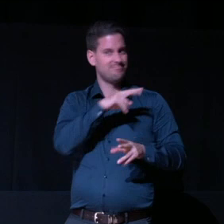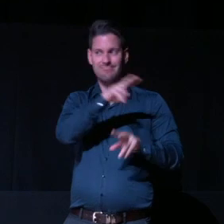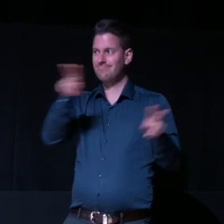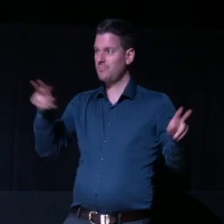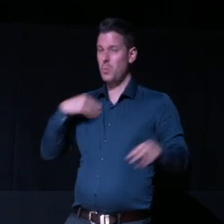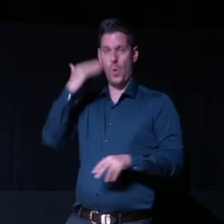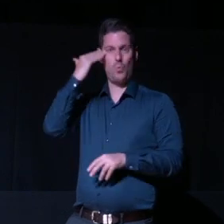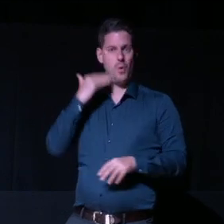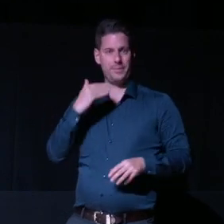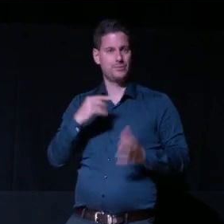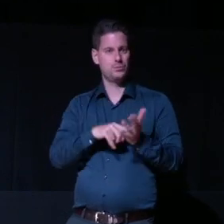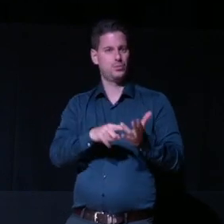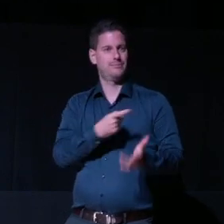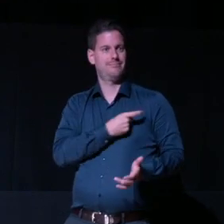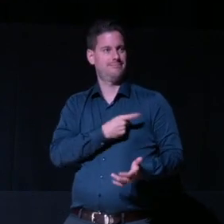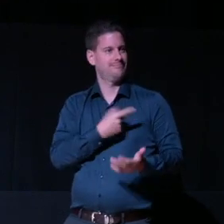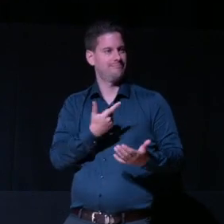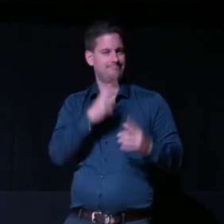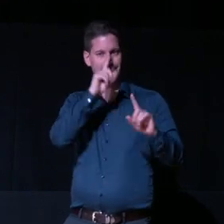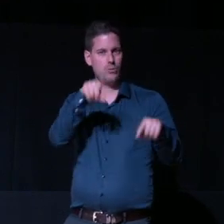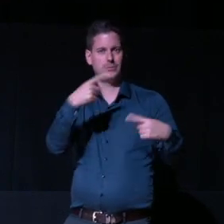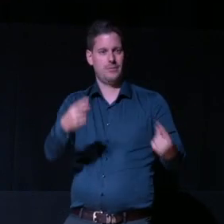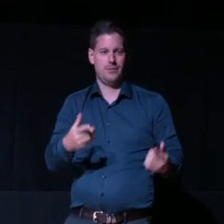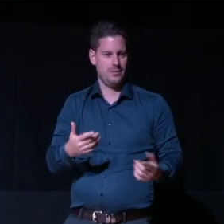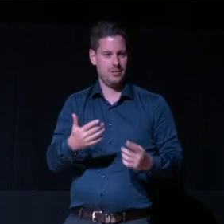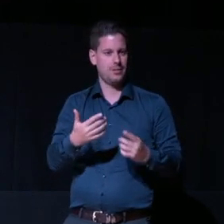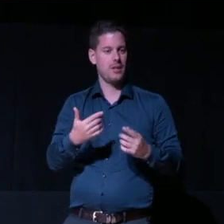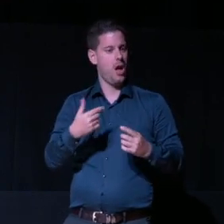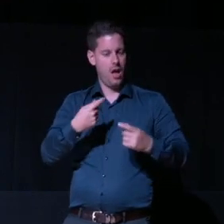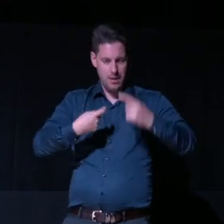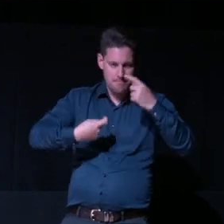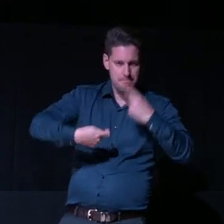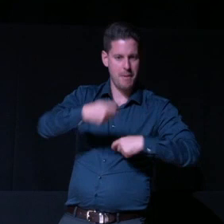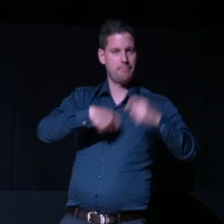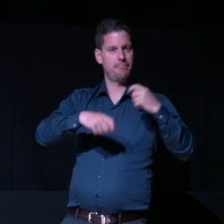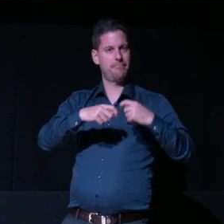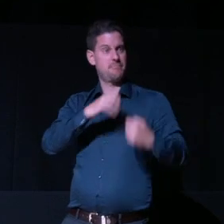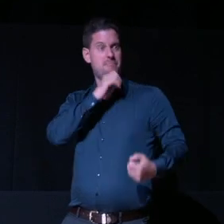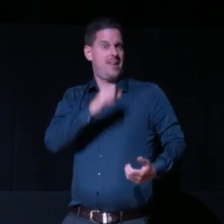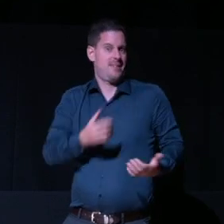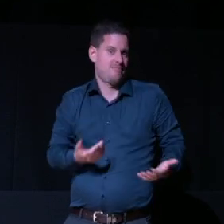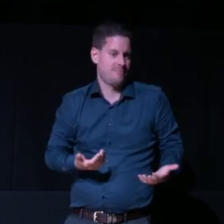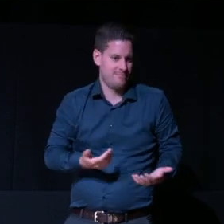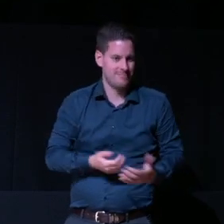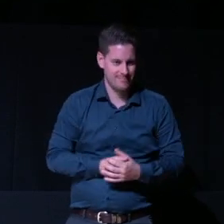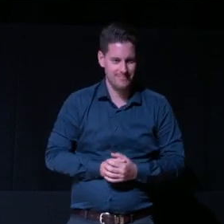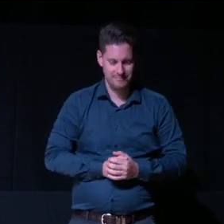It's too it's impossible. And so I had to create some other way to exist there. And that was by parodying